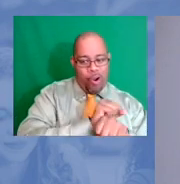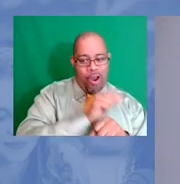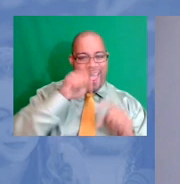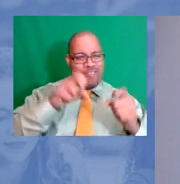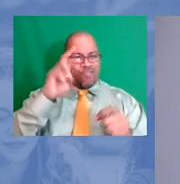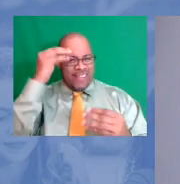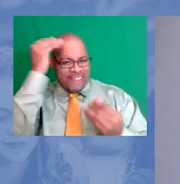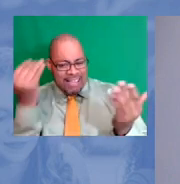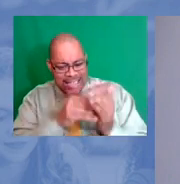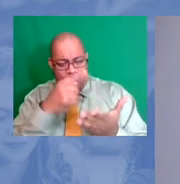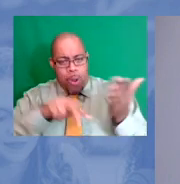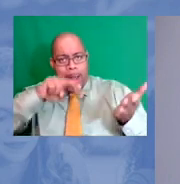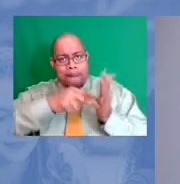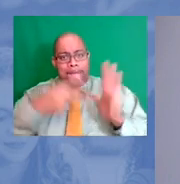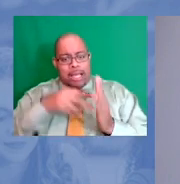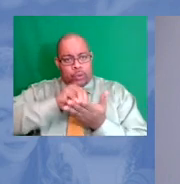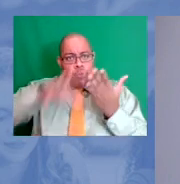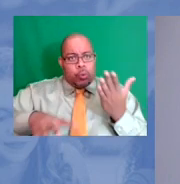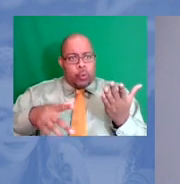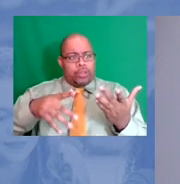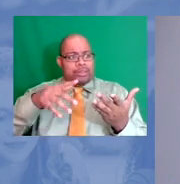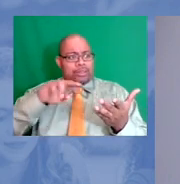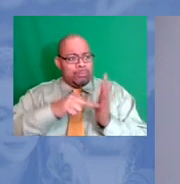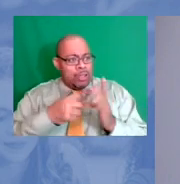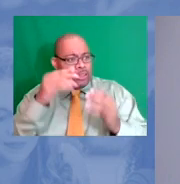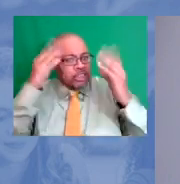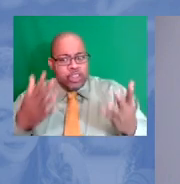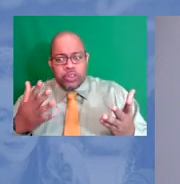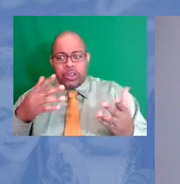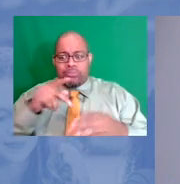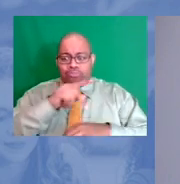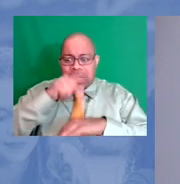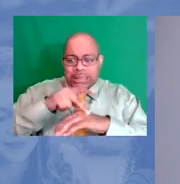BE A STUDENT TO BE A TEACHER, A PRINCIPAL AND, MORE, AND WE HAD TO DO THIS ON A MOMENT'S